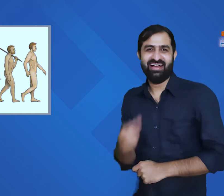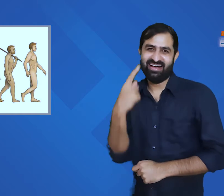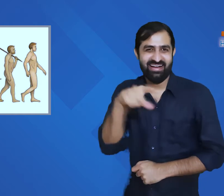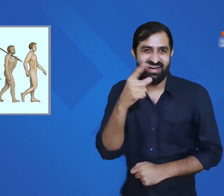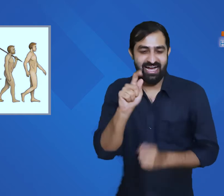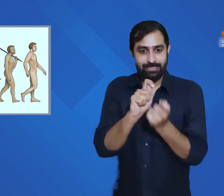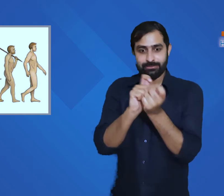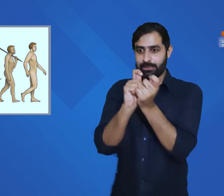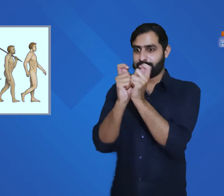which occurred in human beings.